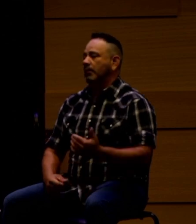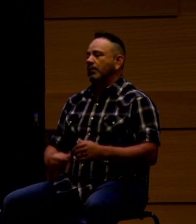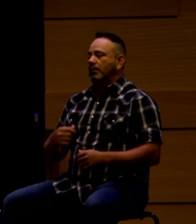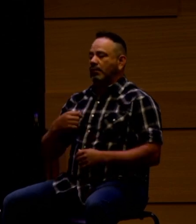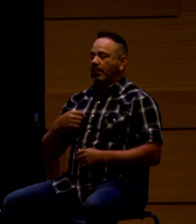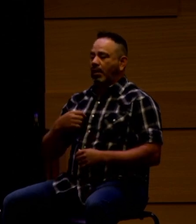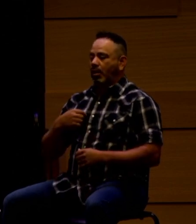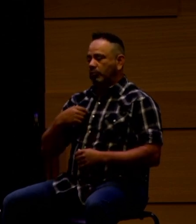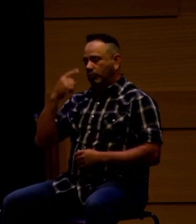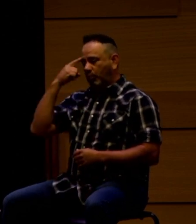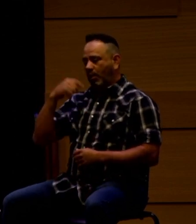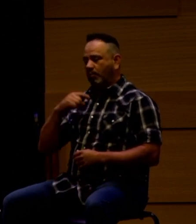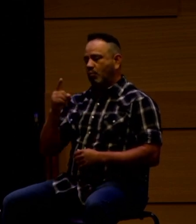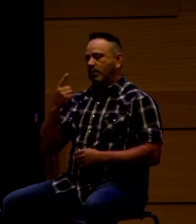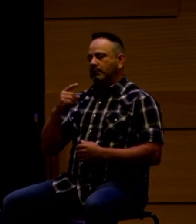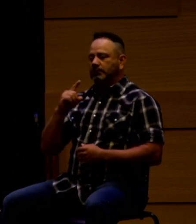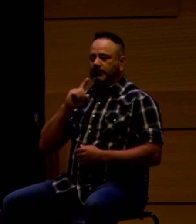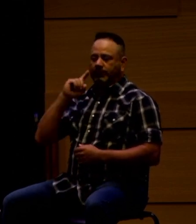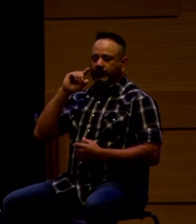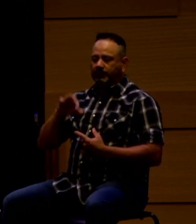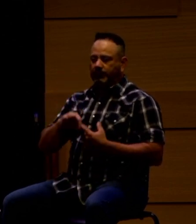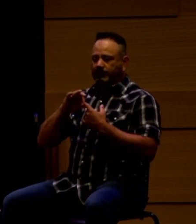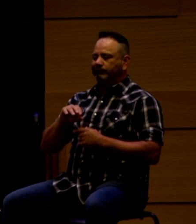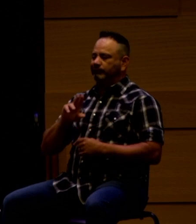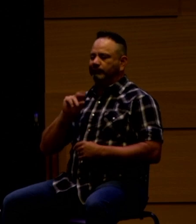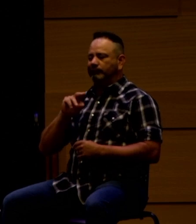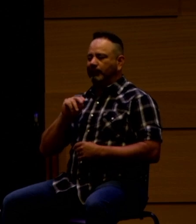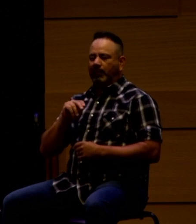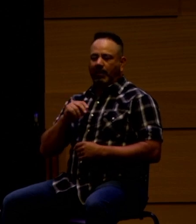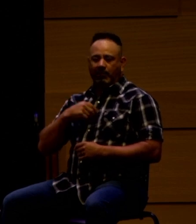Paco Garcia: I thought I was the only Deaf person. But that wasn't true.